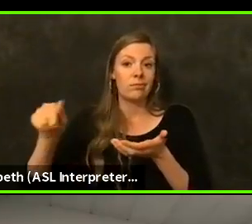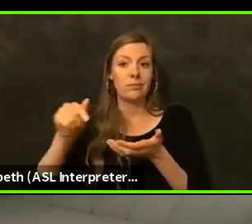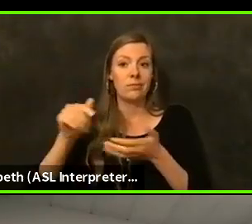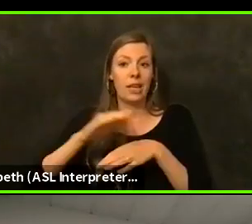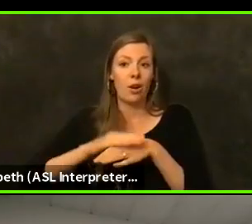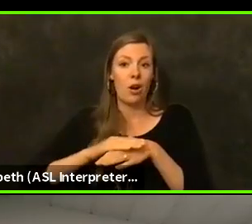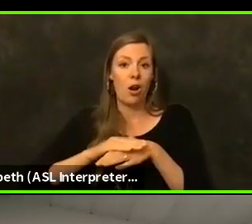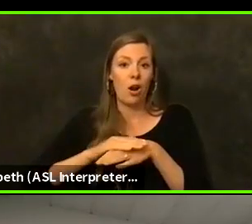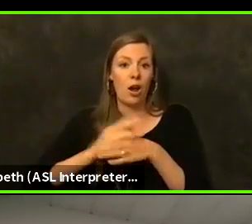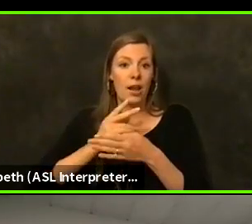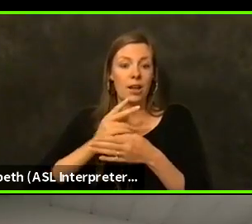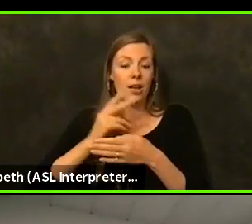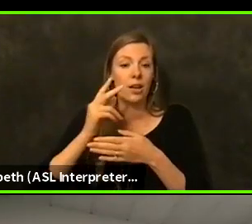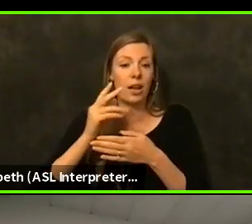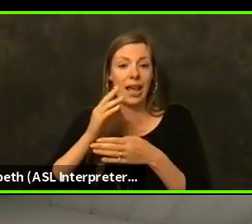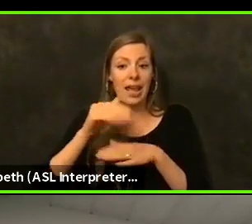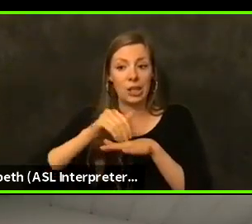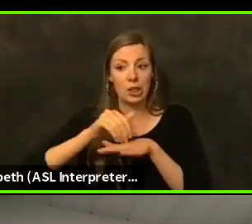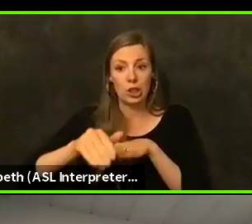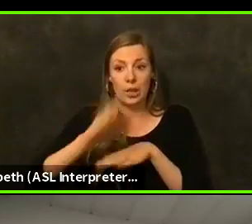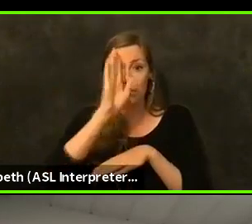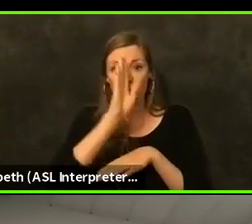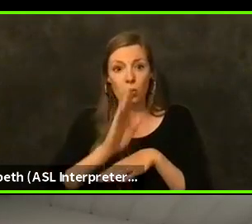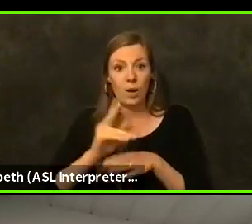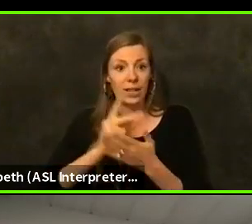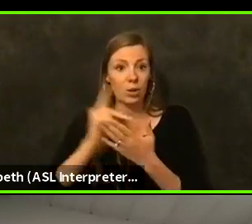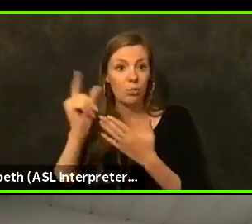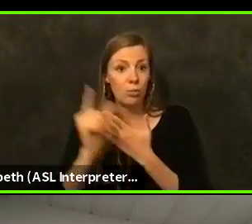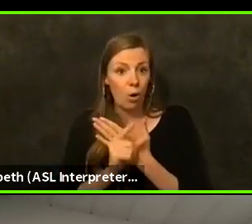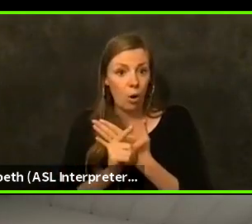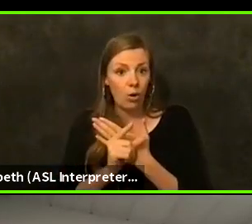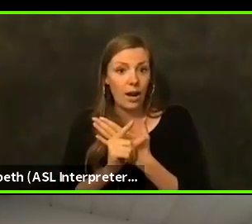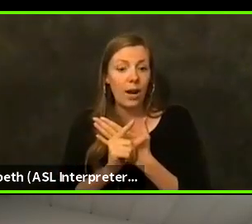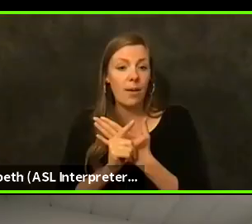So the the supplier or a distributor, for